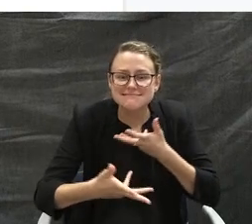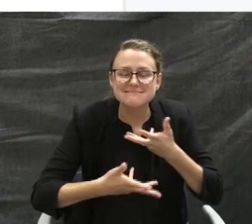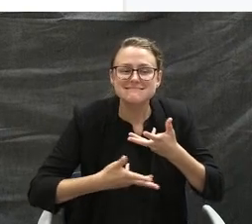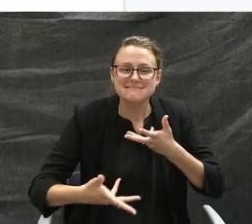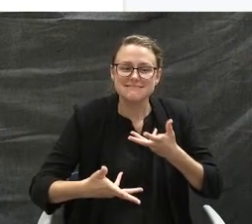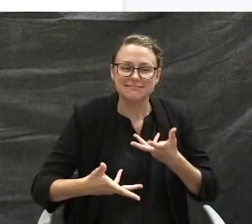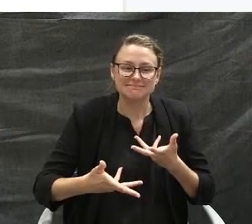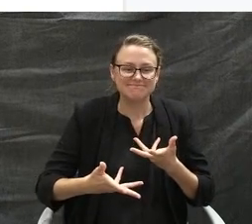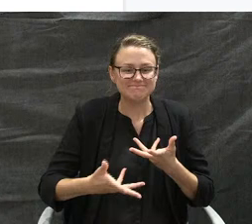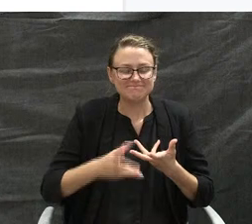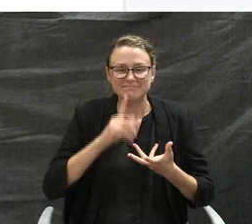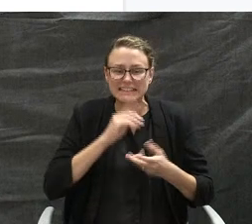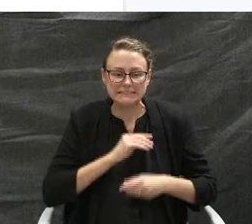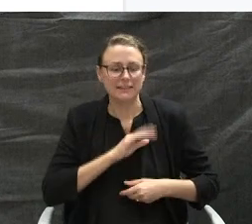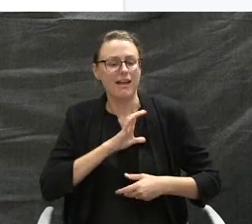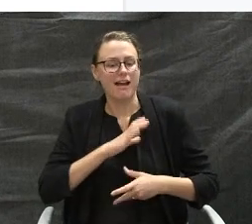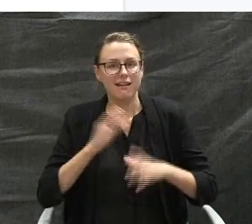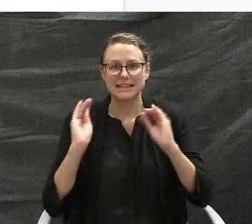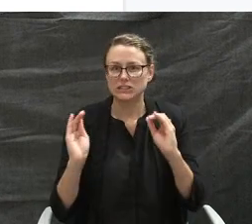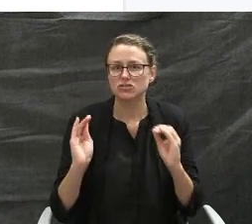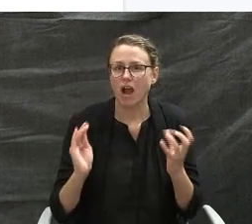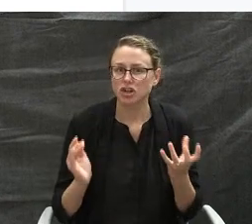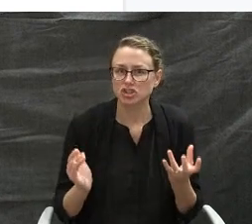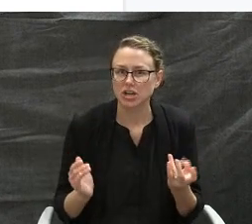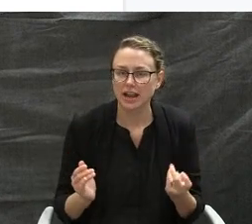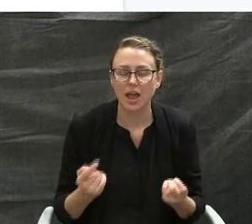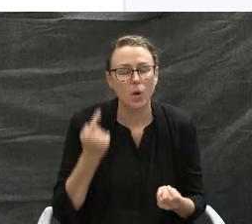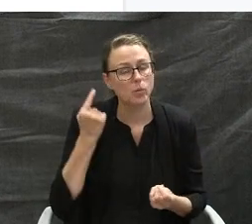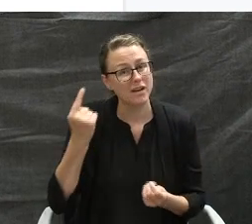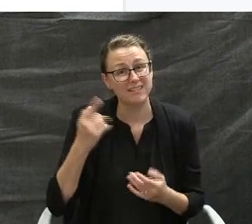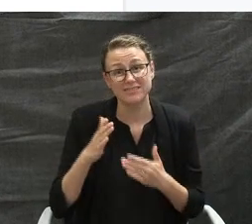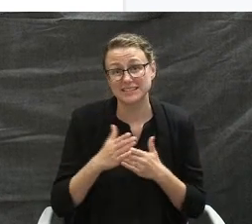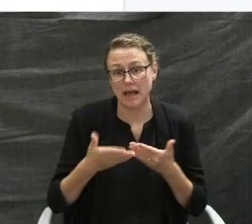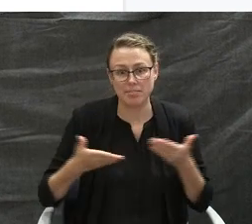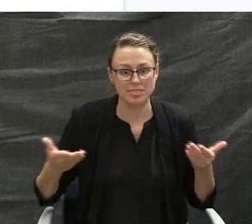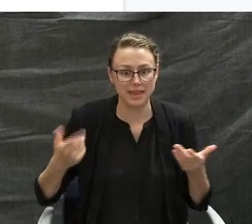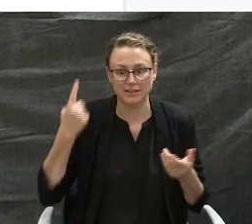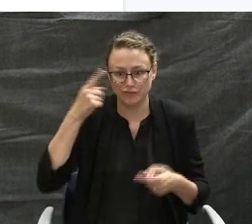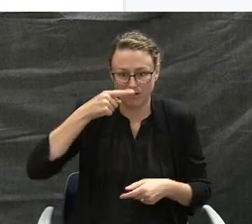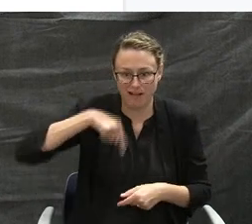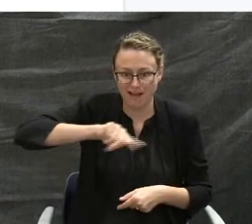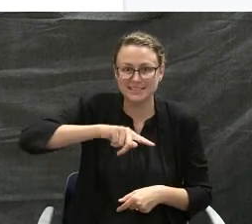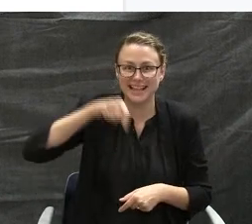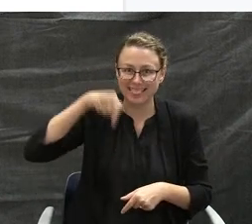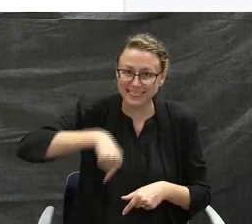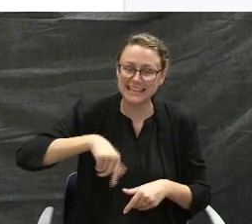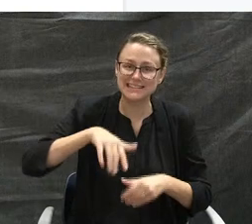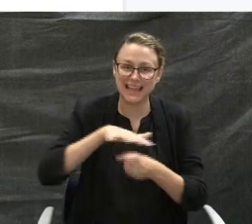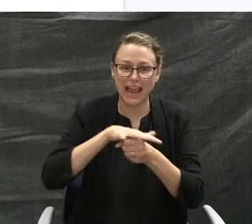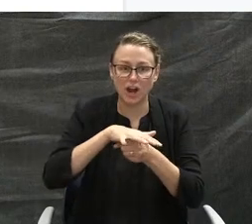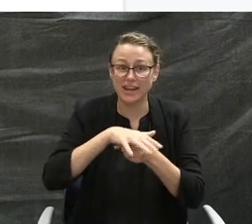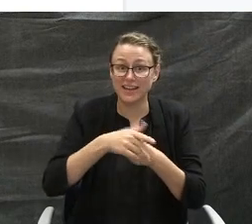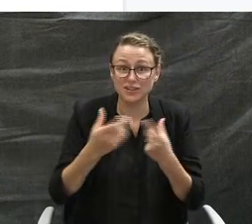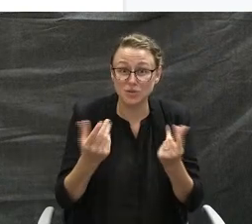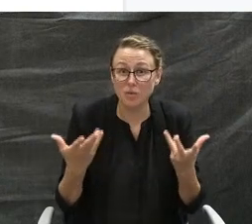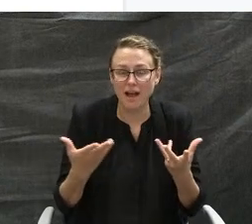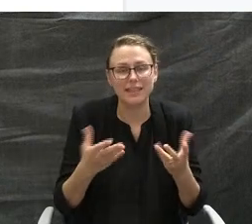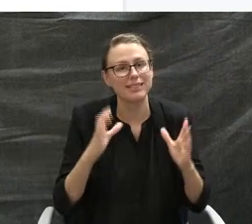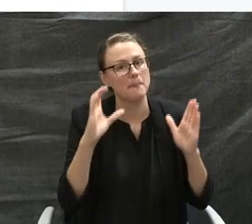meaningful instruction an I would say one of the biggest boons for us in this area is that block schedule we